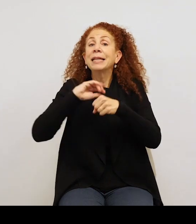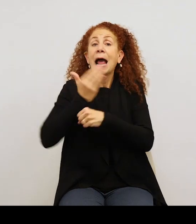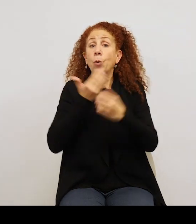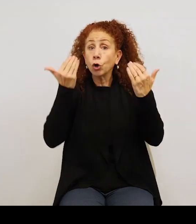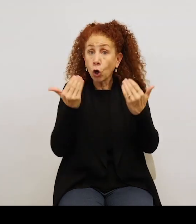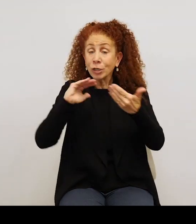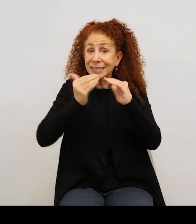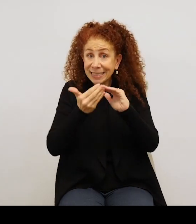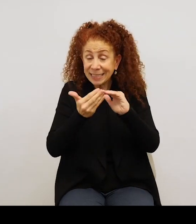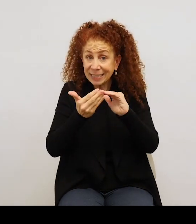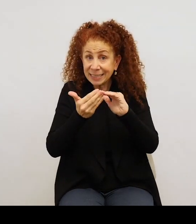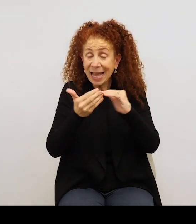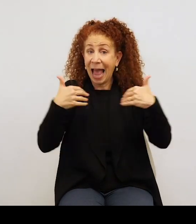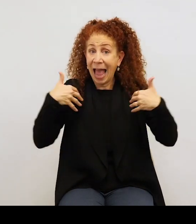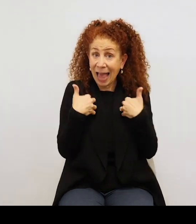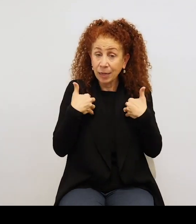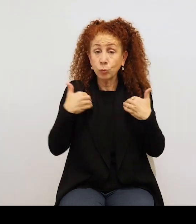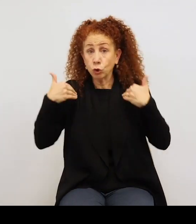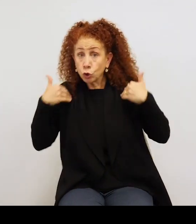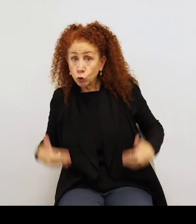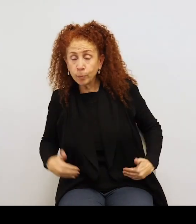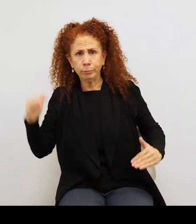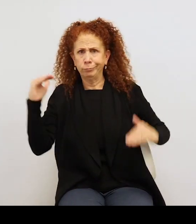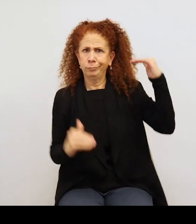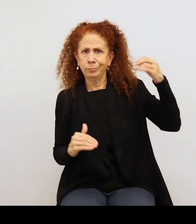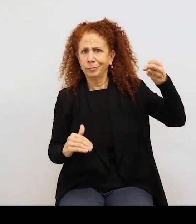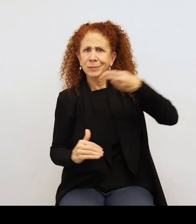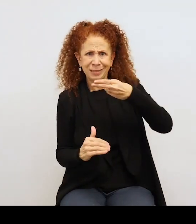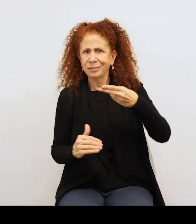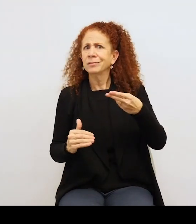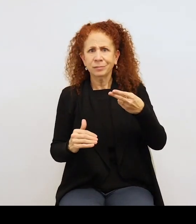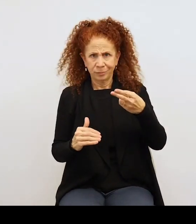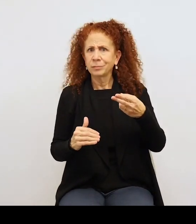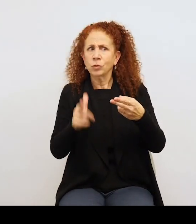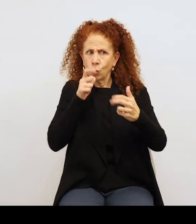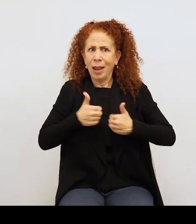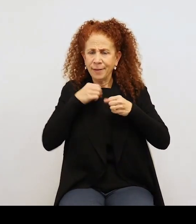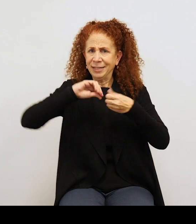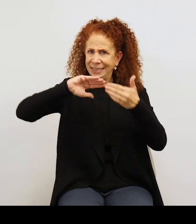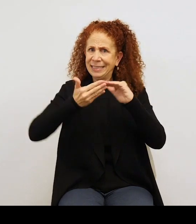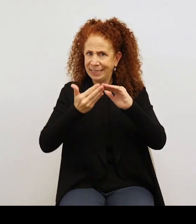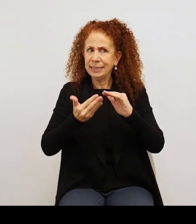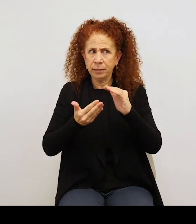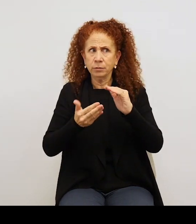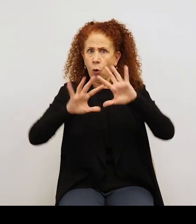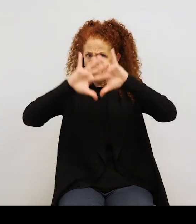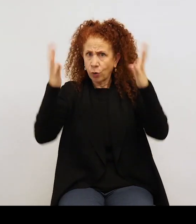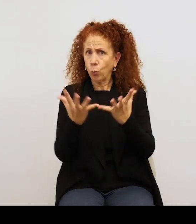exceeds the number of humans who live in cities in most parts across the world--